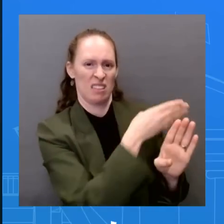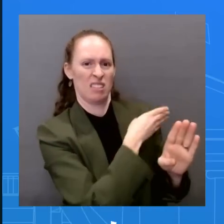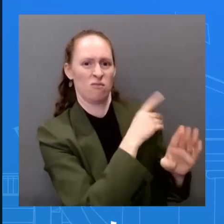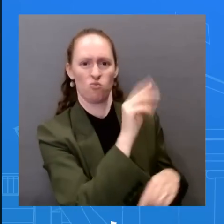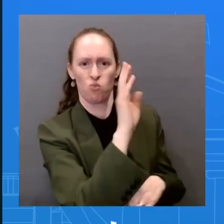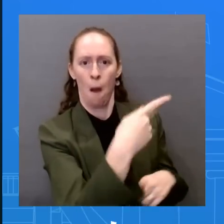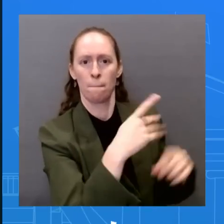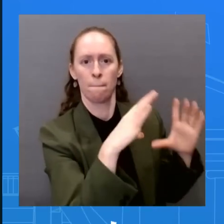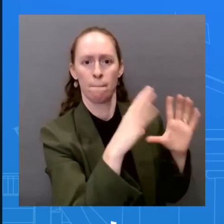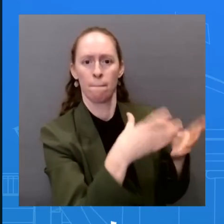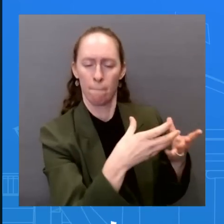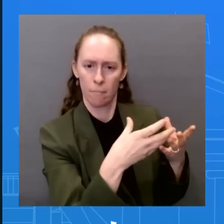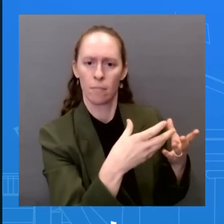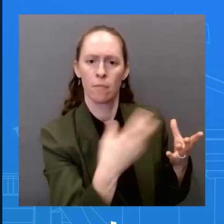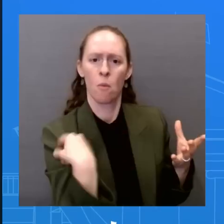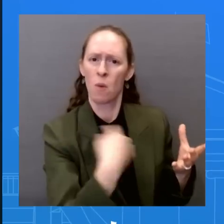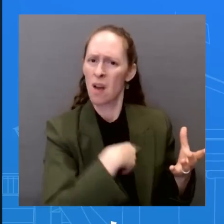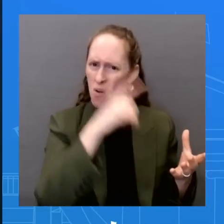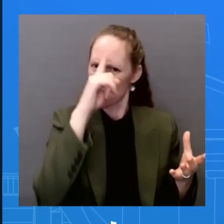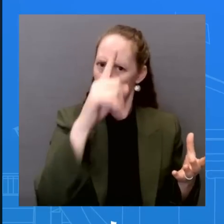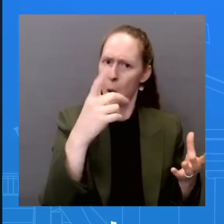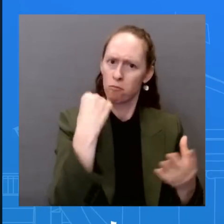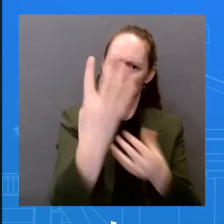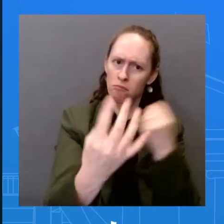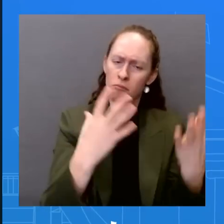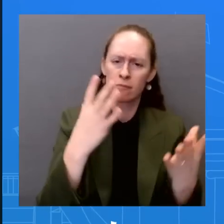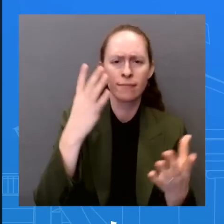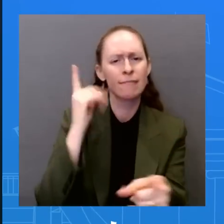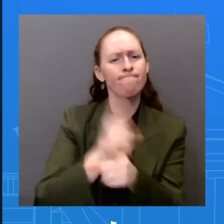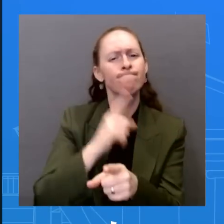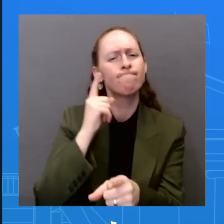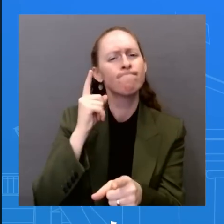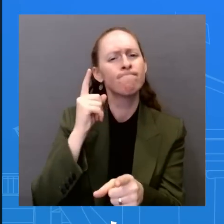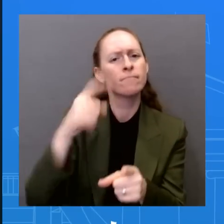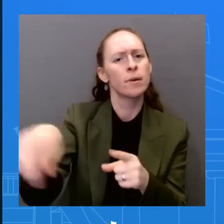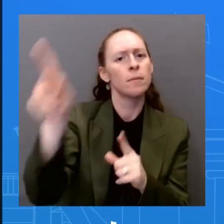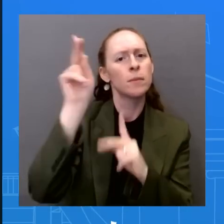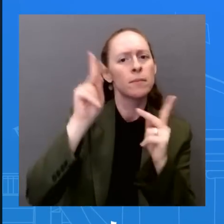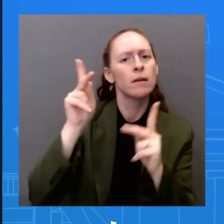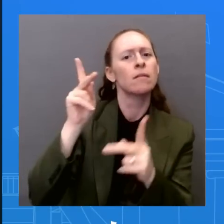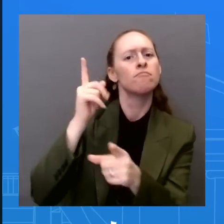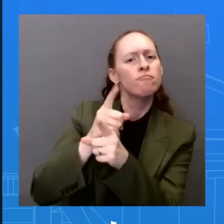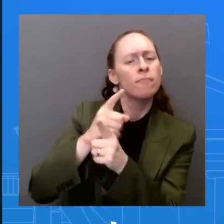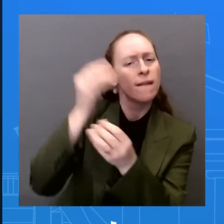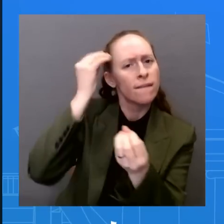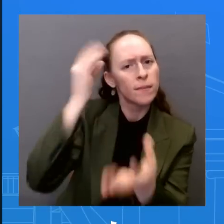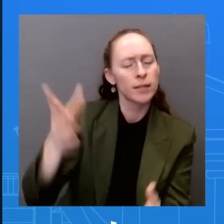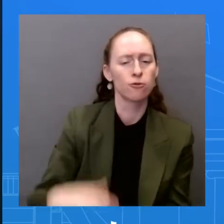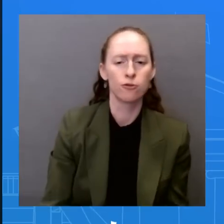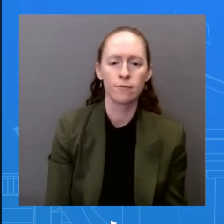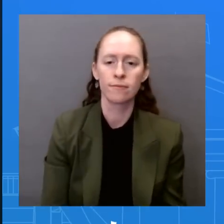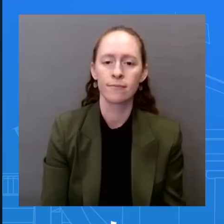and is currently happening -- clearly, that's why it's ongoing. And so, I would refer you to Department of Justice on that. Go ahead.